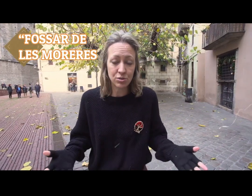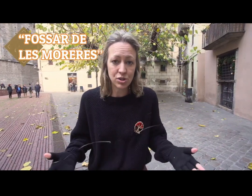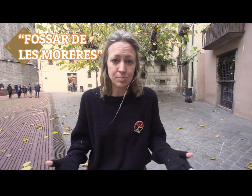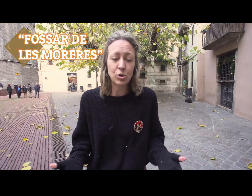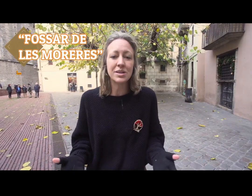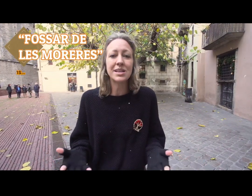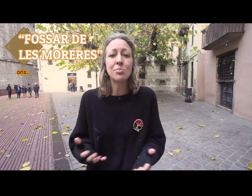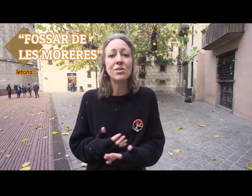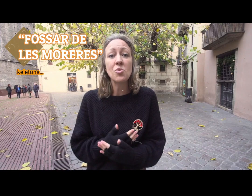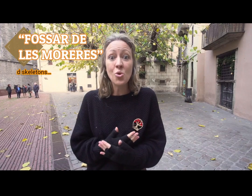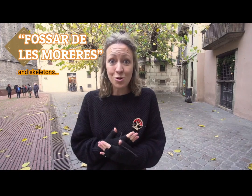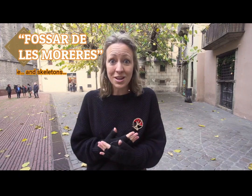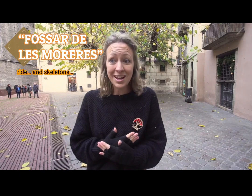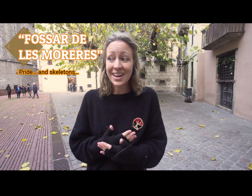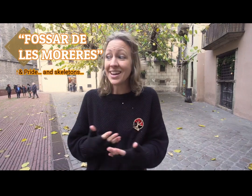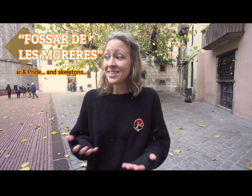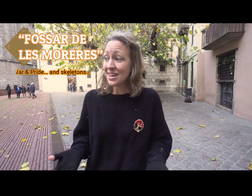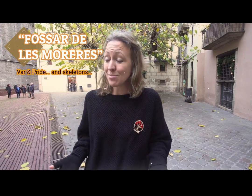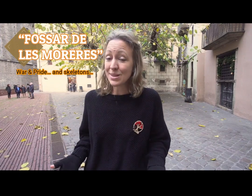They put them all in the same cemetery!